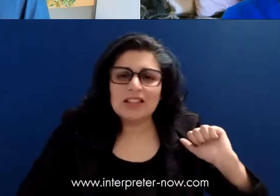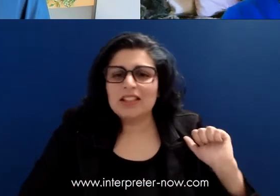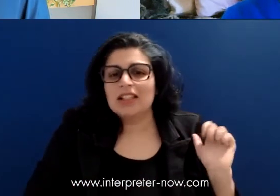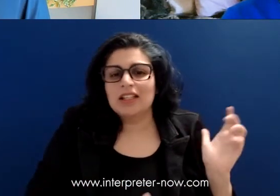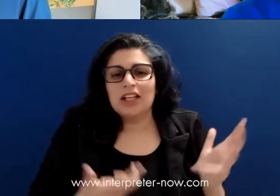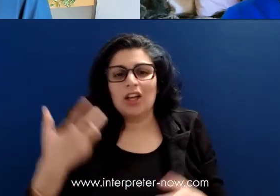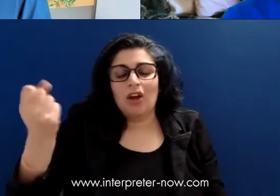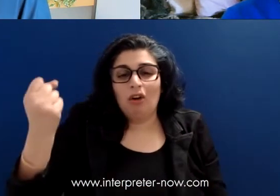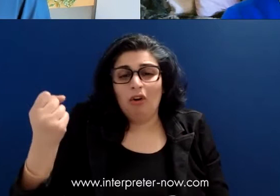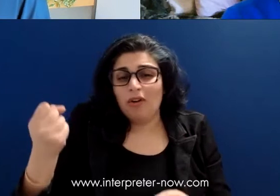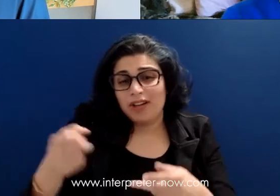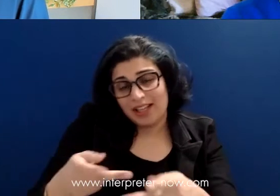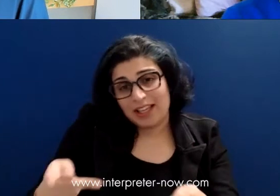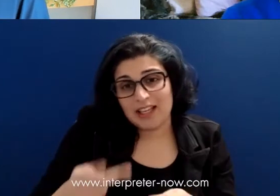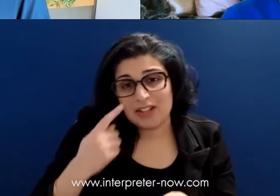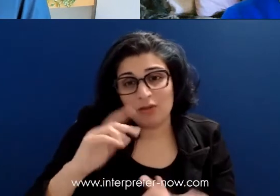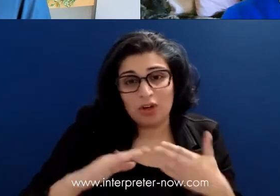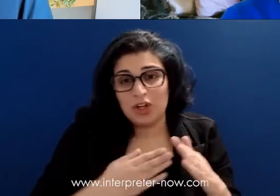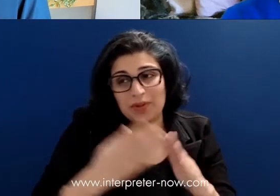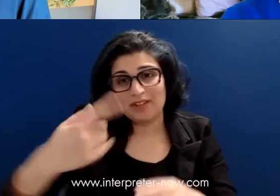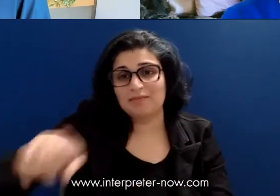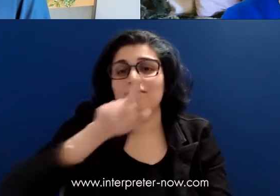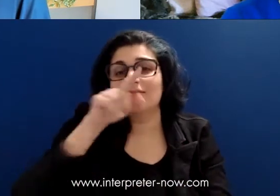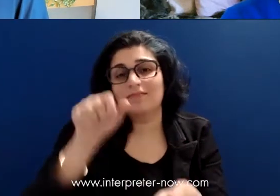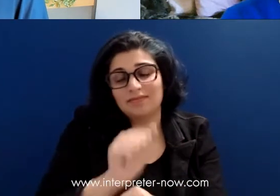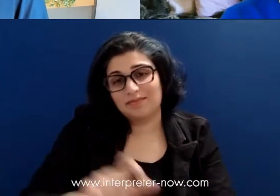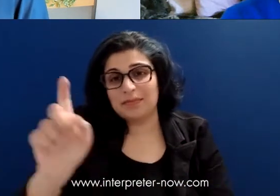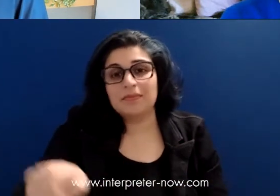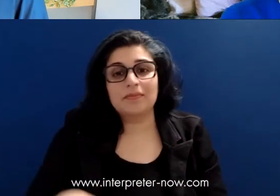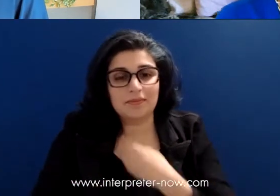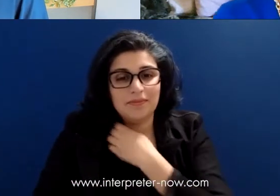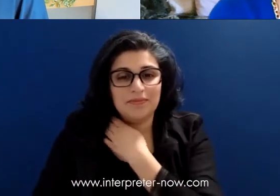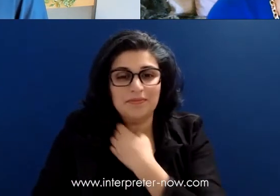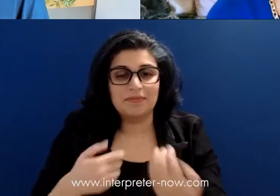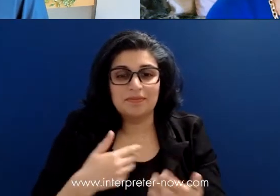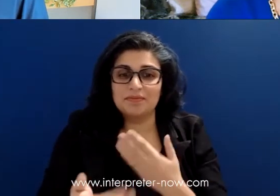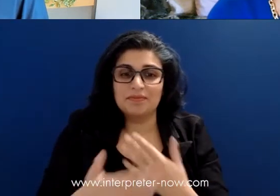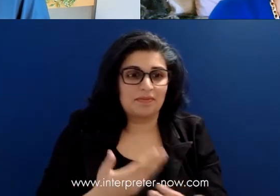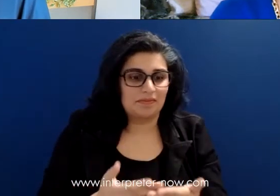communities who really need it, even though we might have marginalized identities ourselves